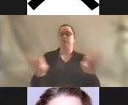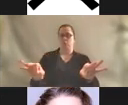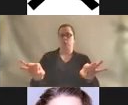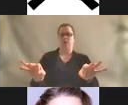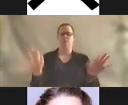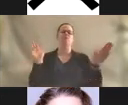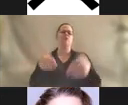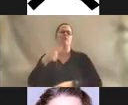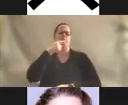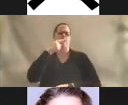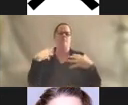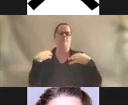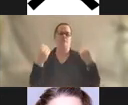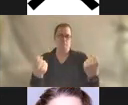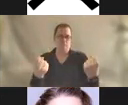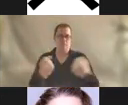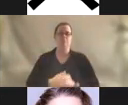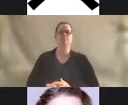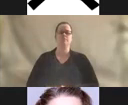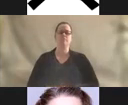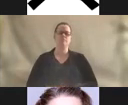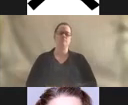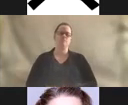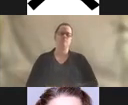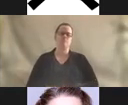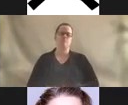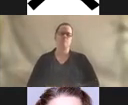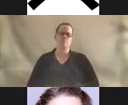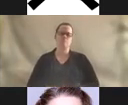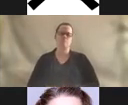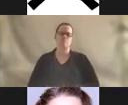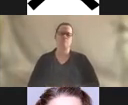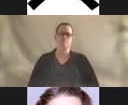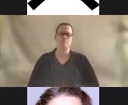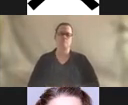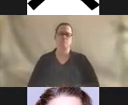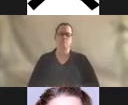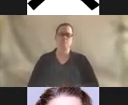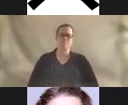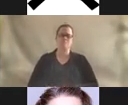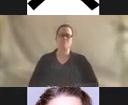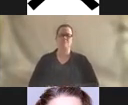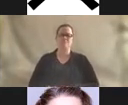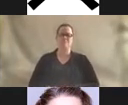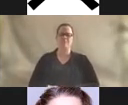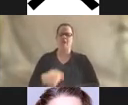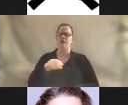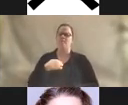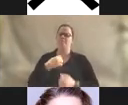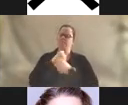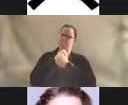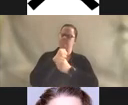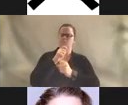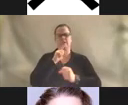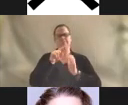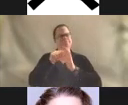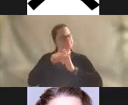So, I have a very deep love and appreciation of the work